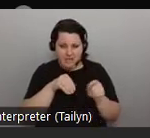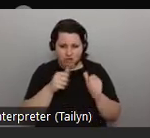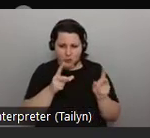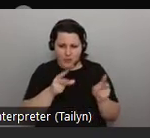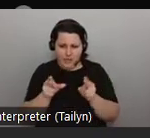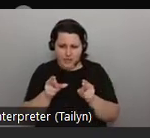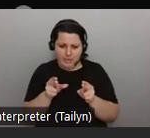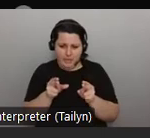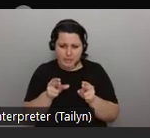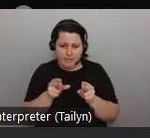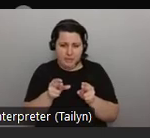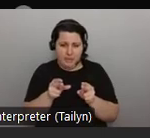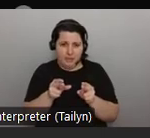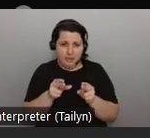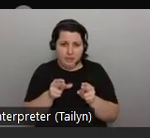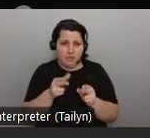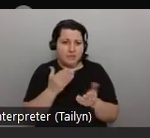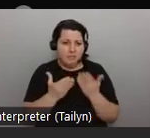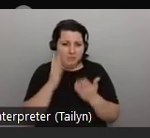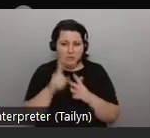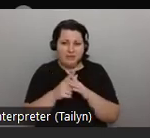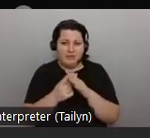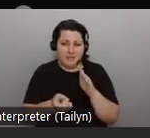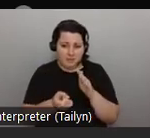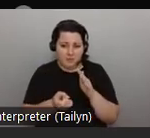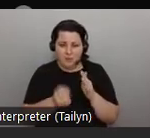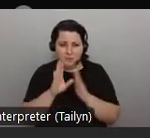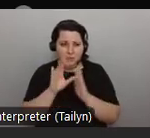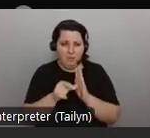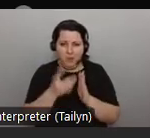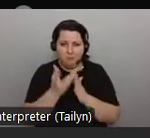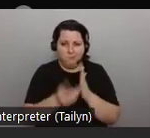because in some cases, I cancel this, I go into this one